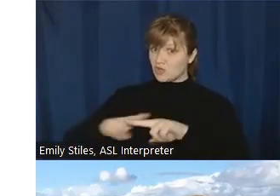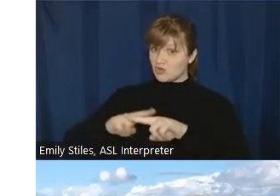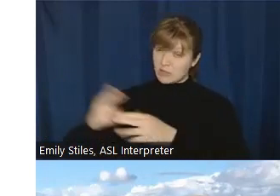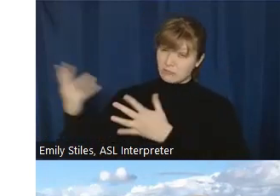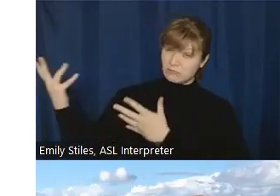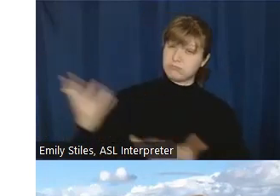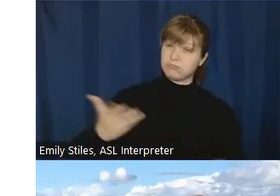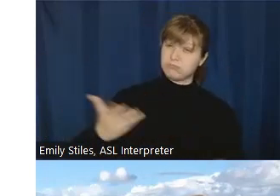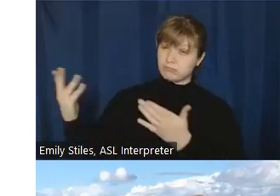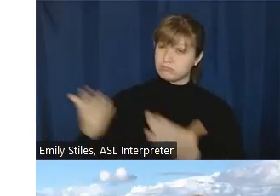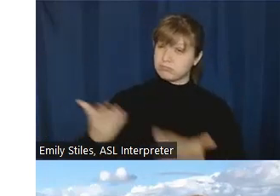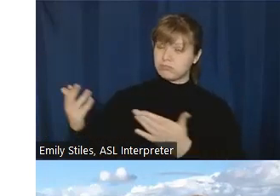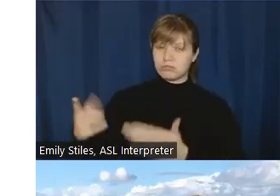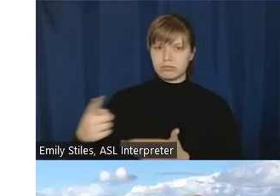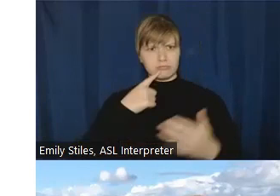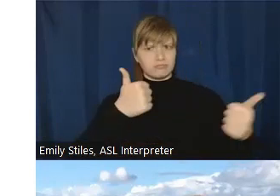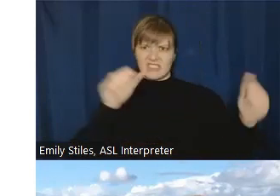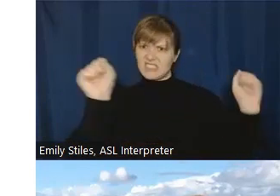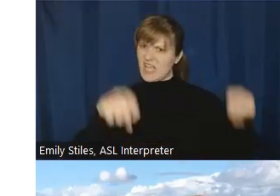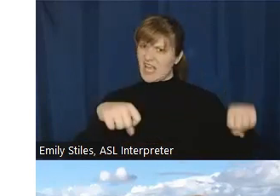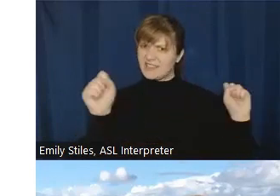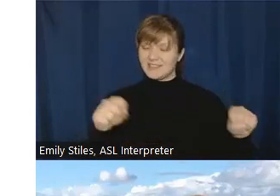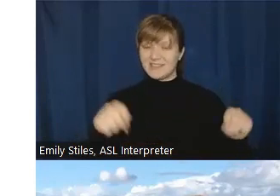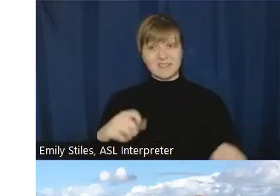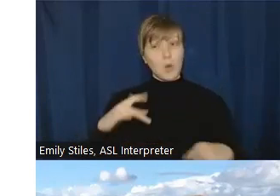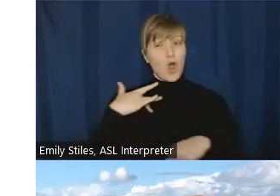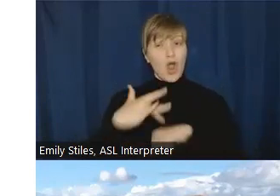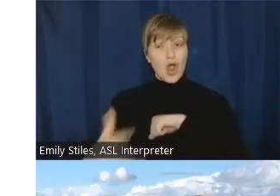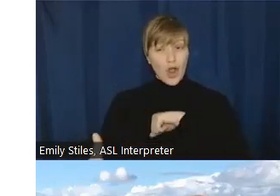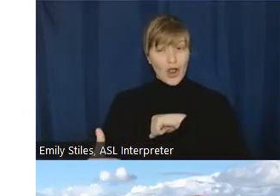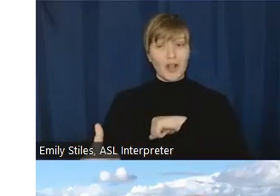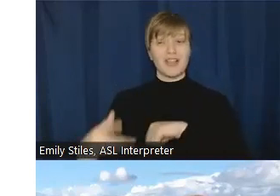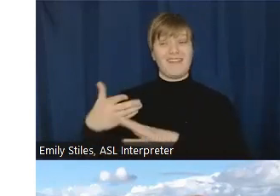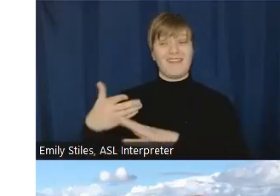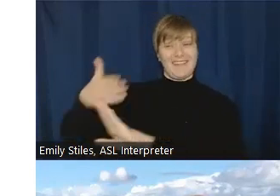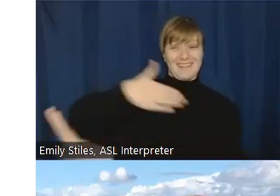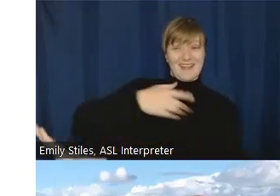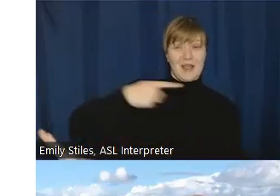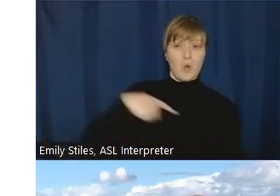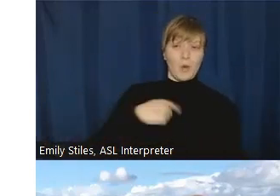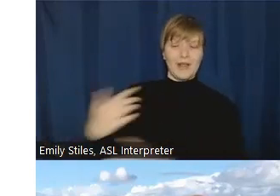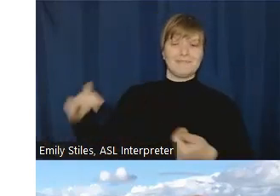brought a major stakeholder into our process. We built strong leadership,